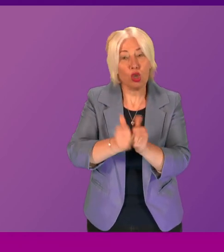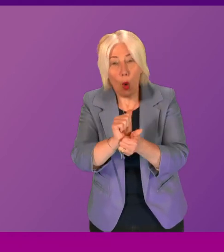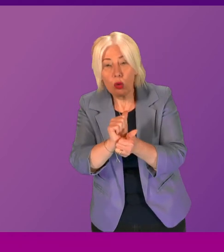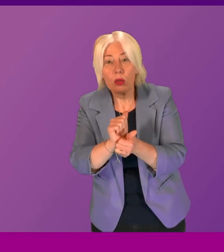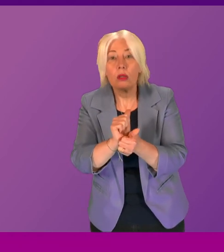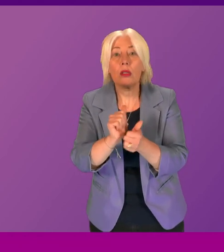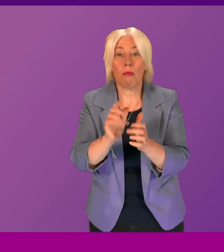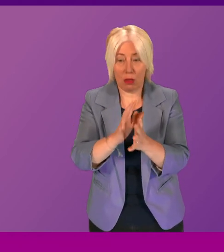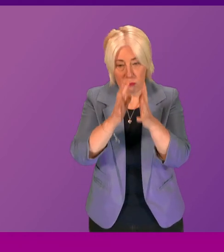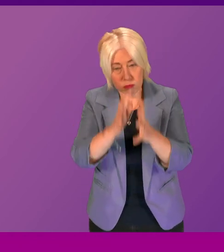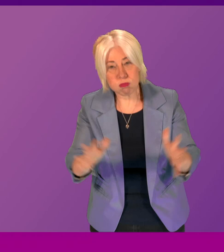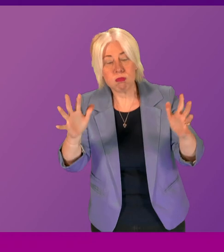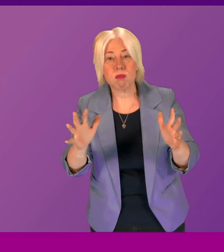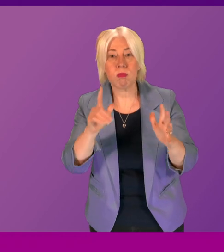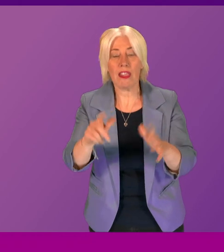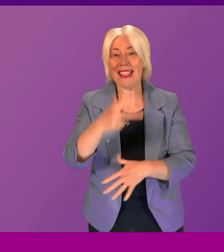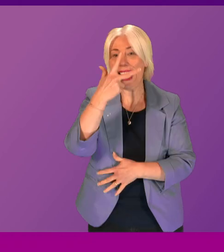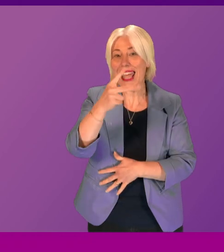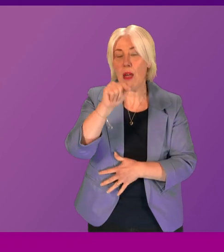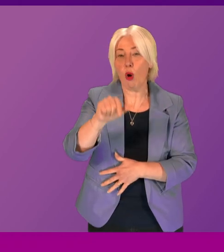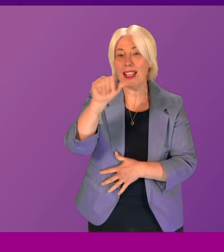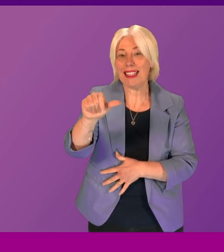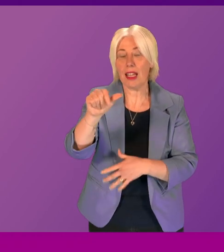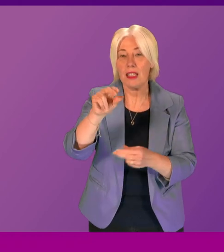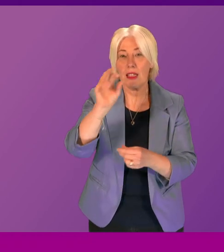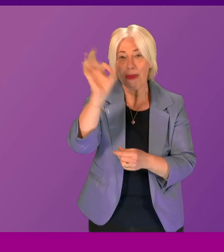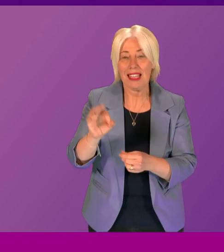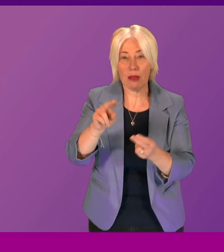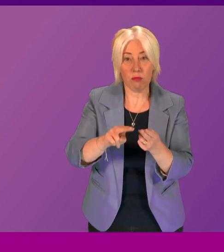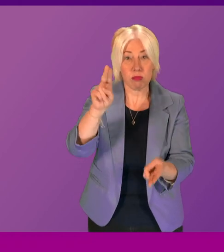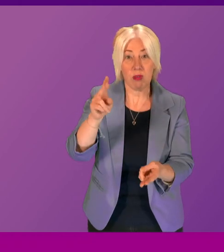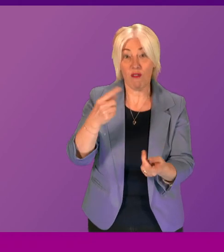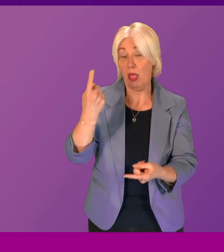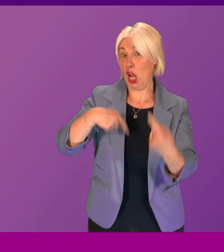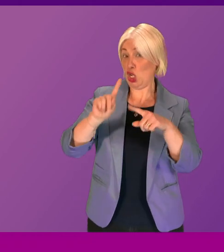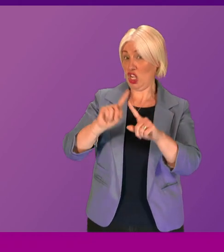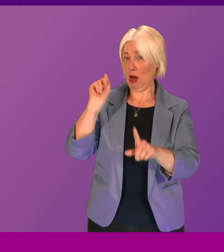That represents an 8.6 per cent increase on the previous year. Brian Whittle’s point about local facilities is well made.